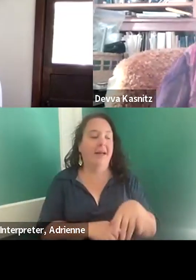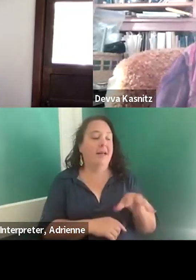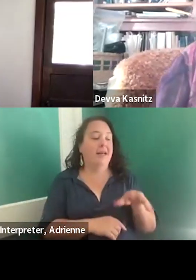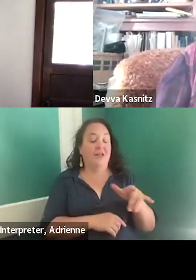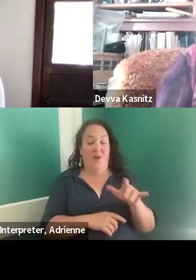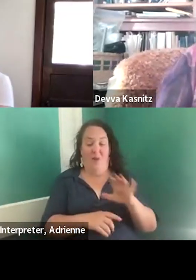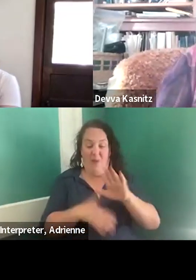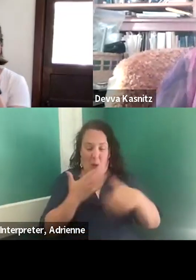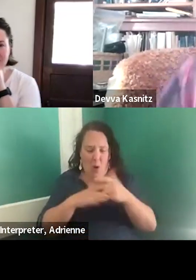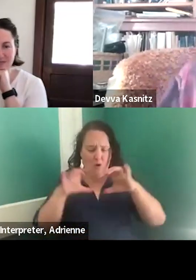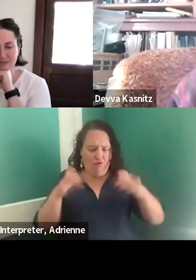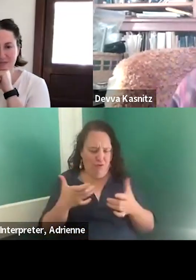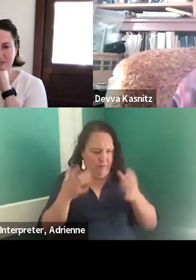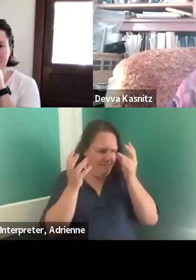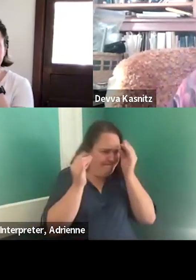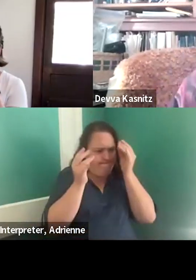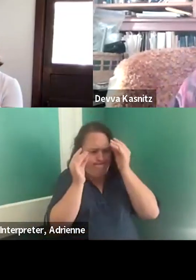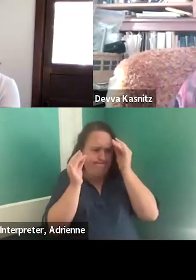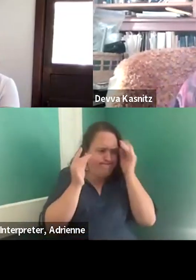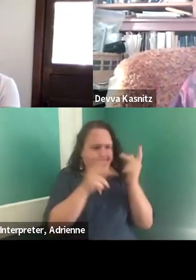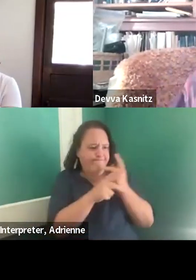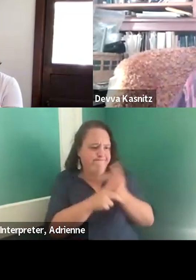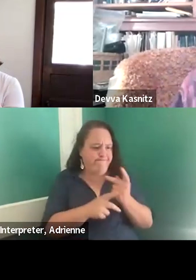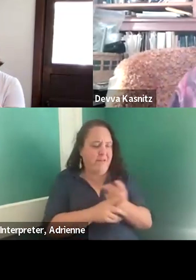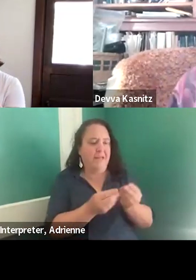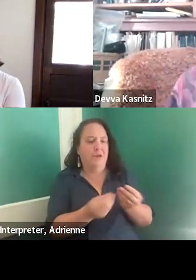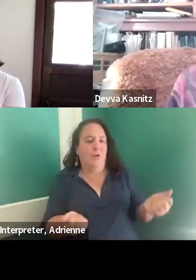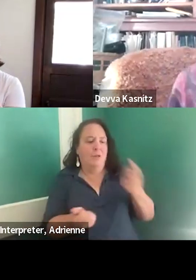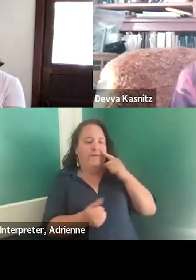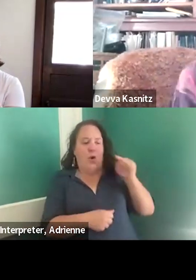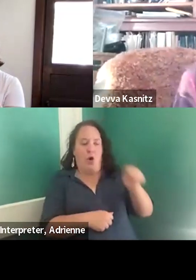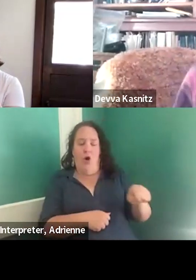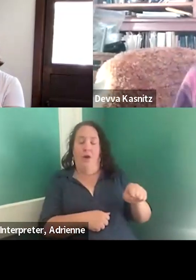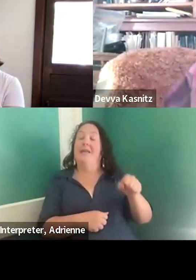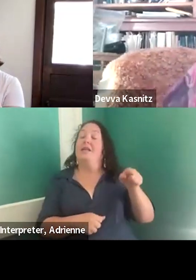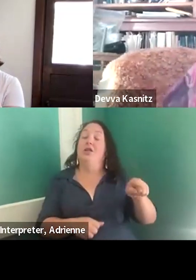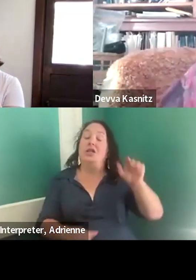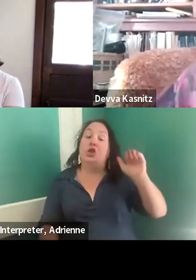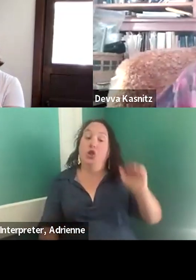because she's short, but she also has limited range of movement.